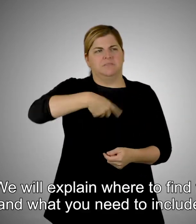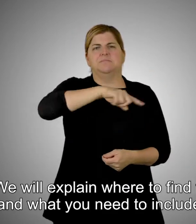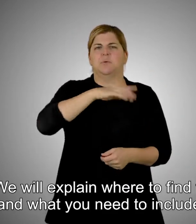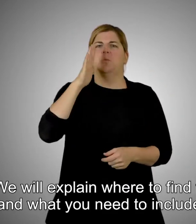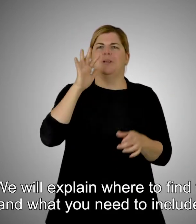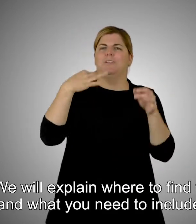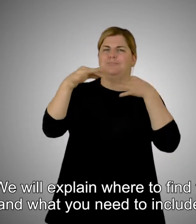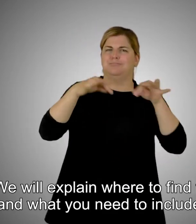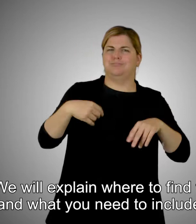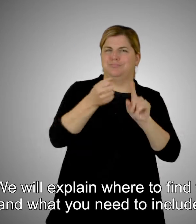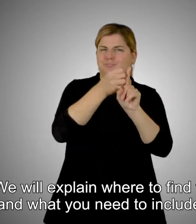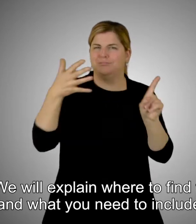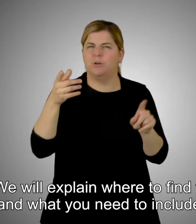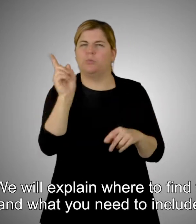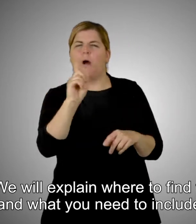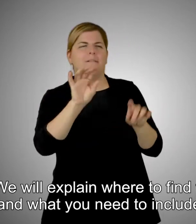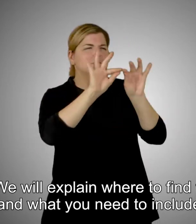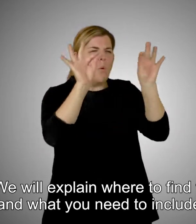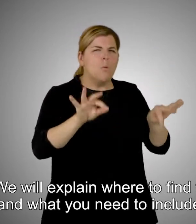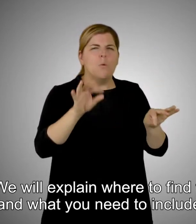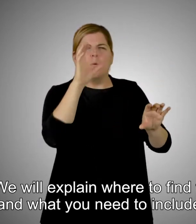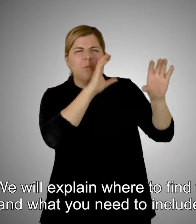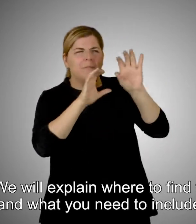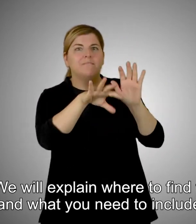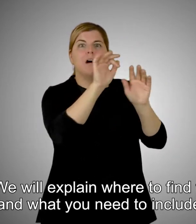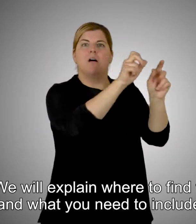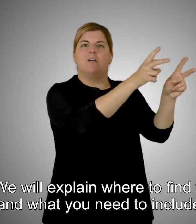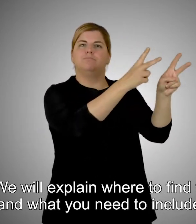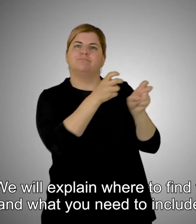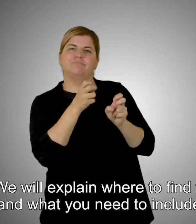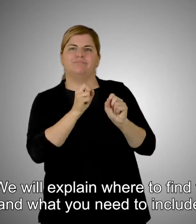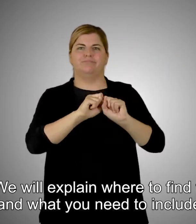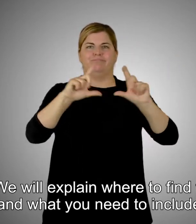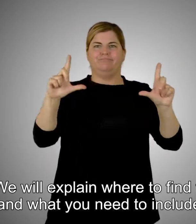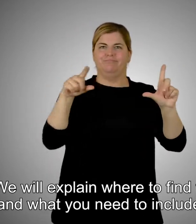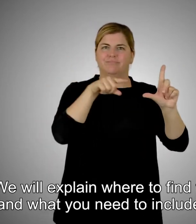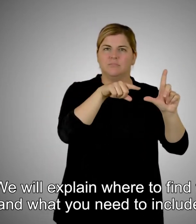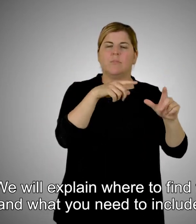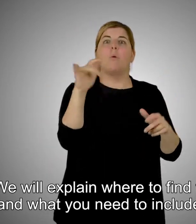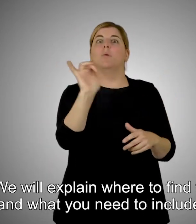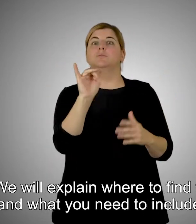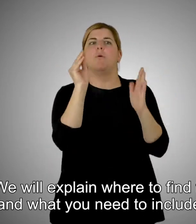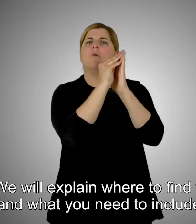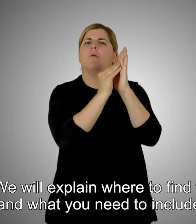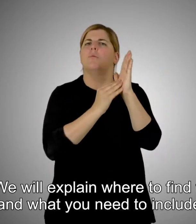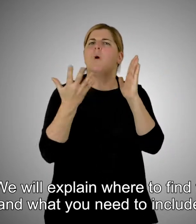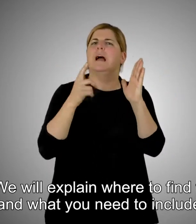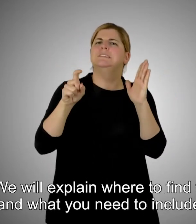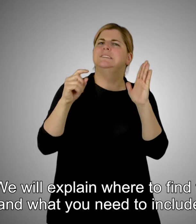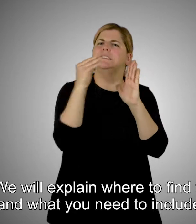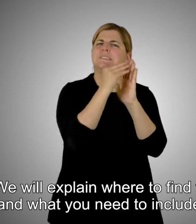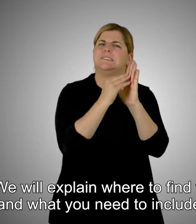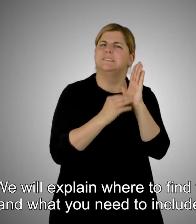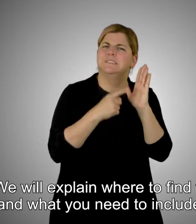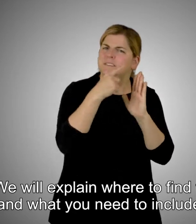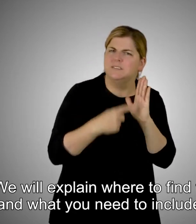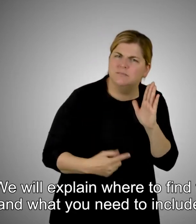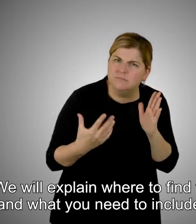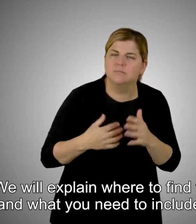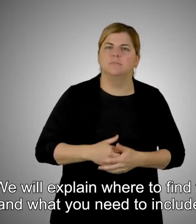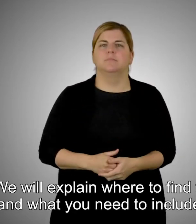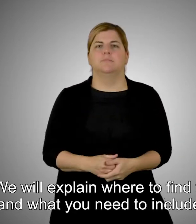We will explain where to find the form and what you need to include with it.